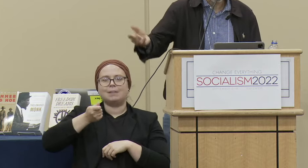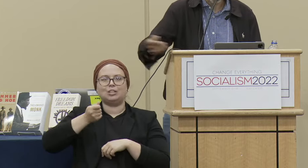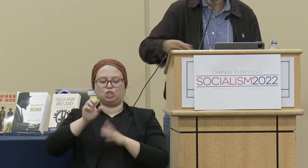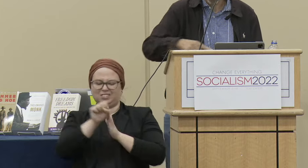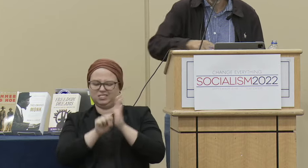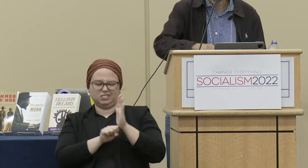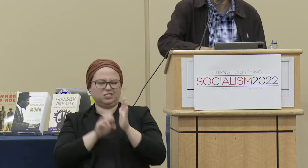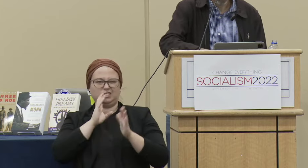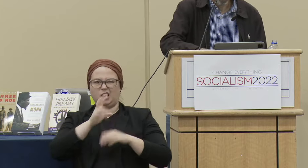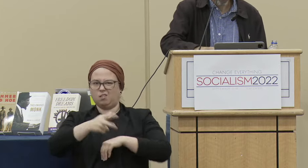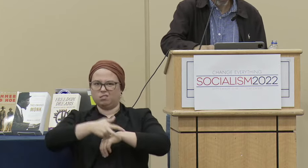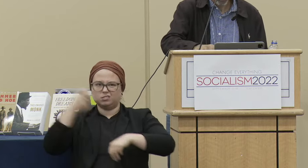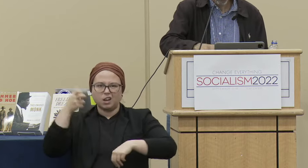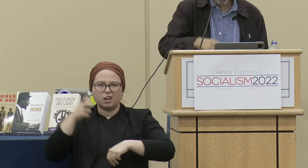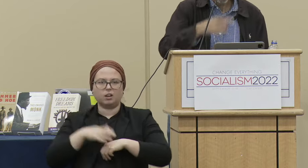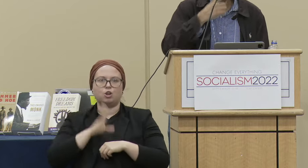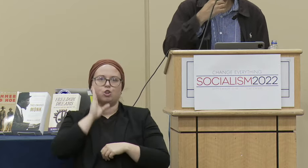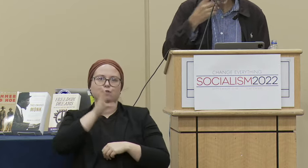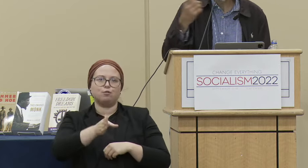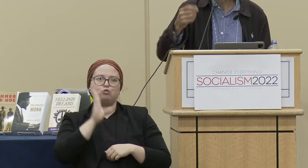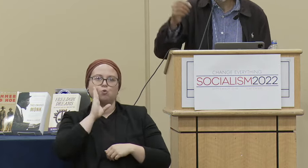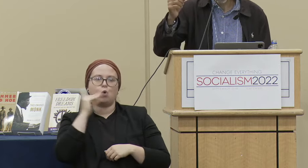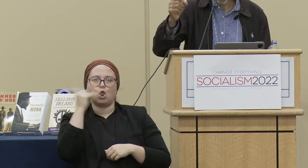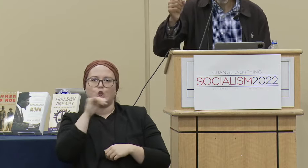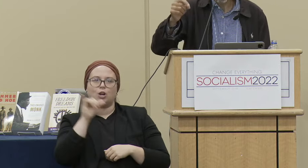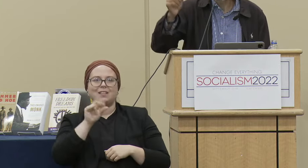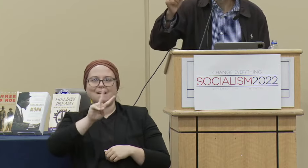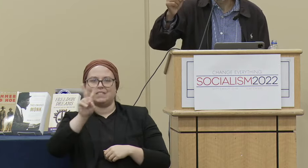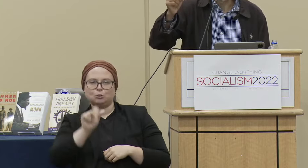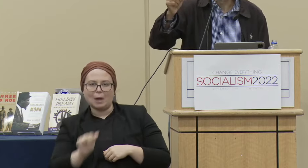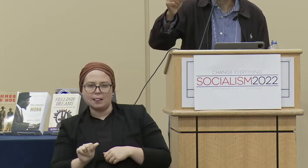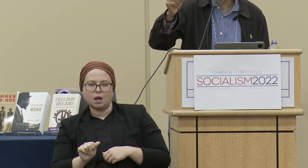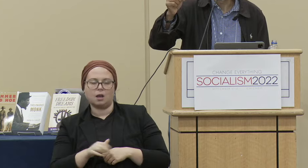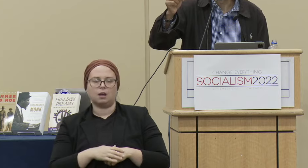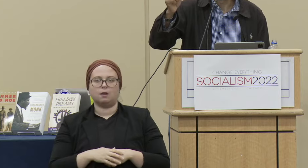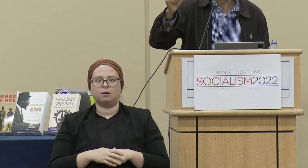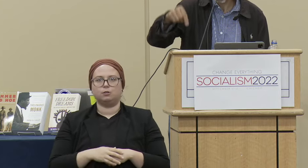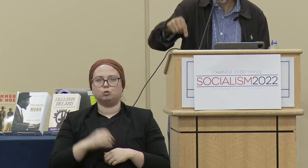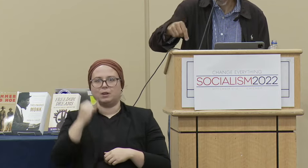state. The future of Chile is going to look like Venezuela,